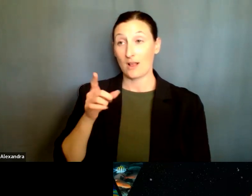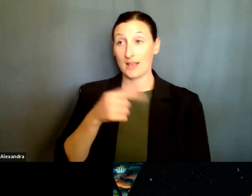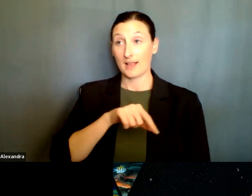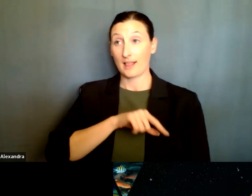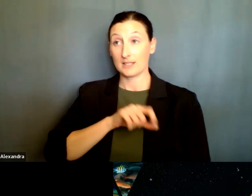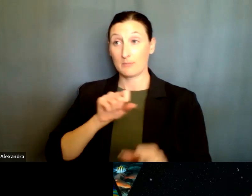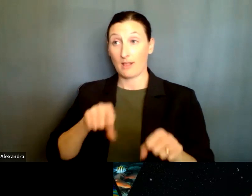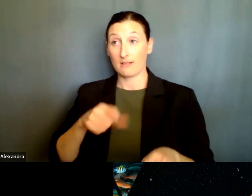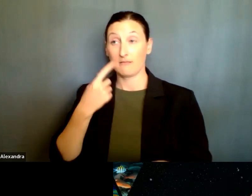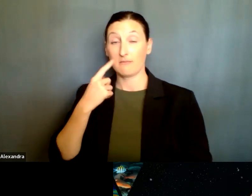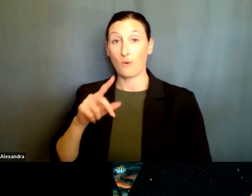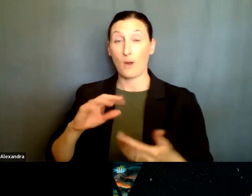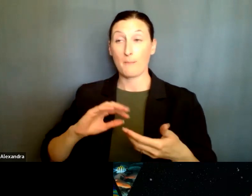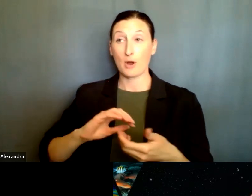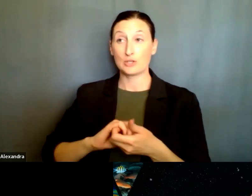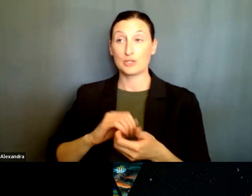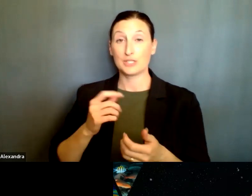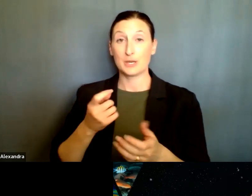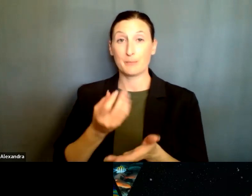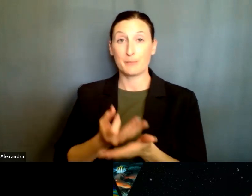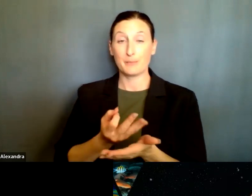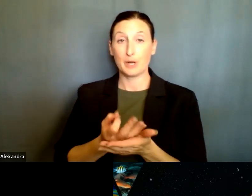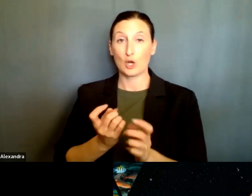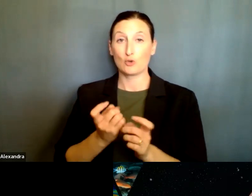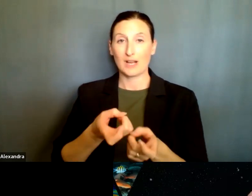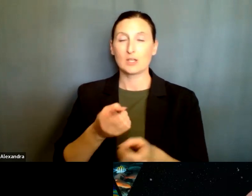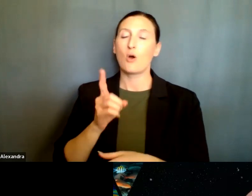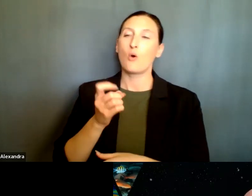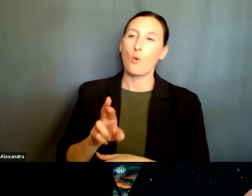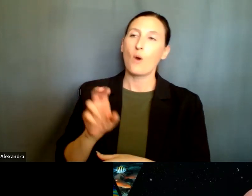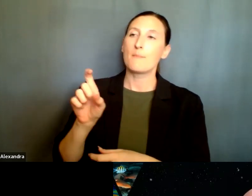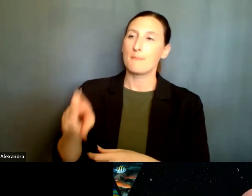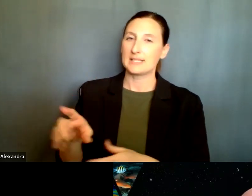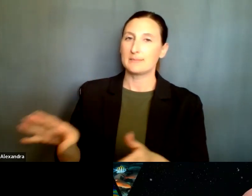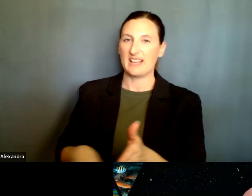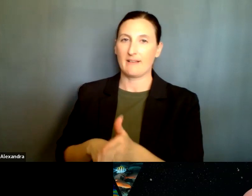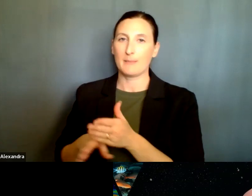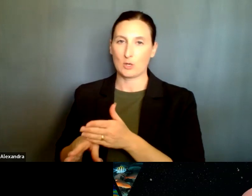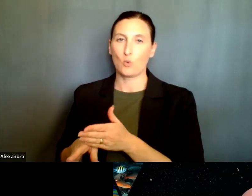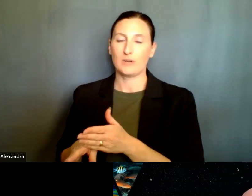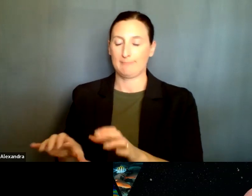designated as official minority serving institution? Matthew Douglass: My understanding about